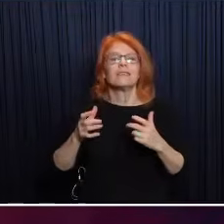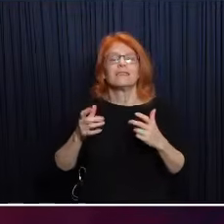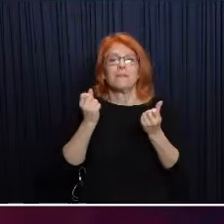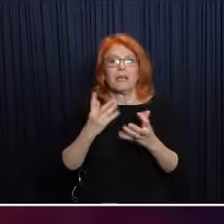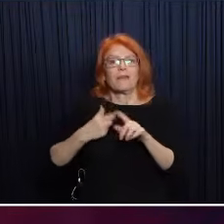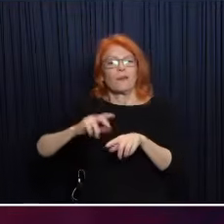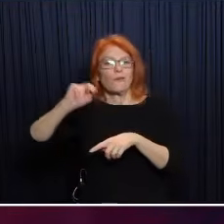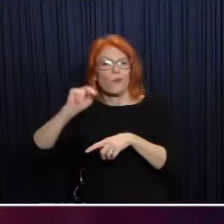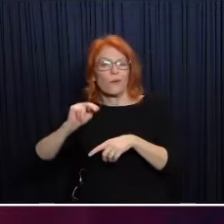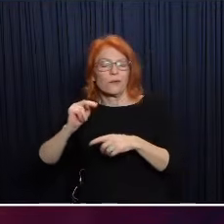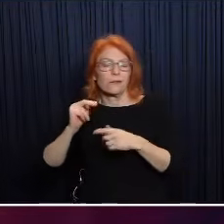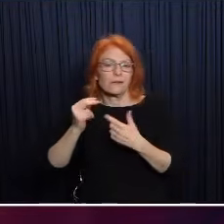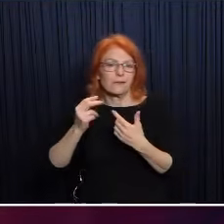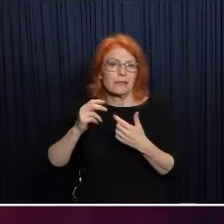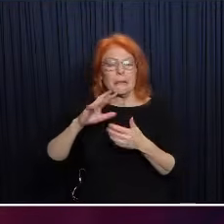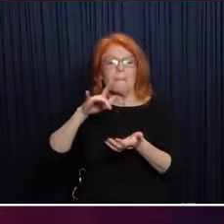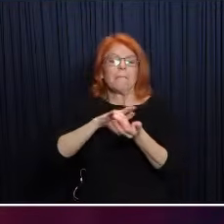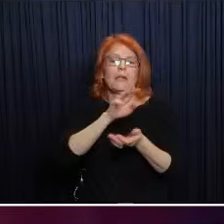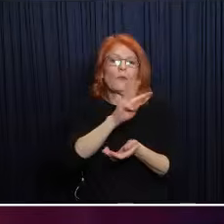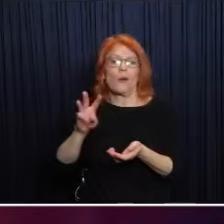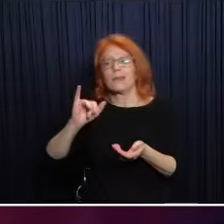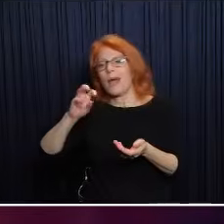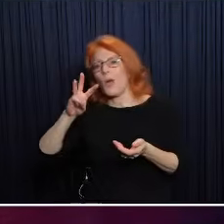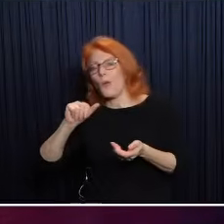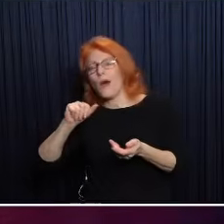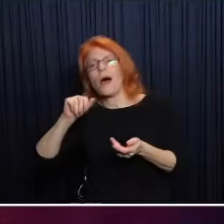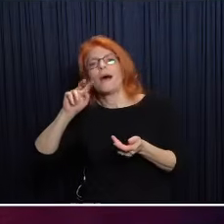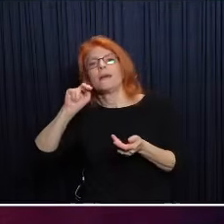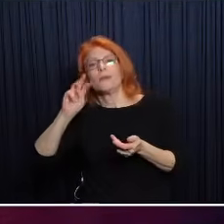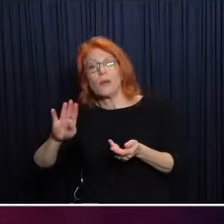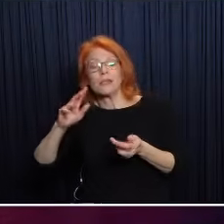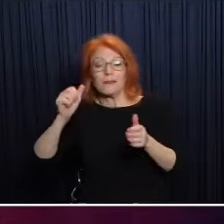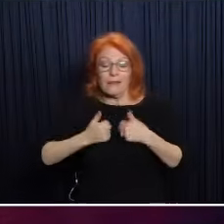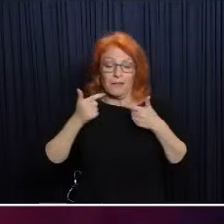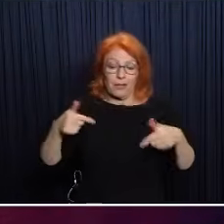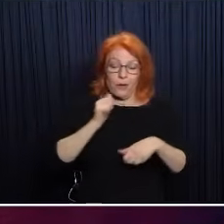IT BROUGHT MY IMMEDIATE AND EXTENDED FAMILY.